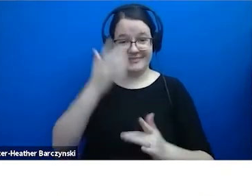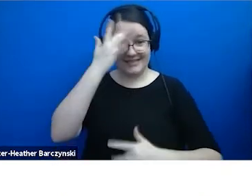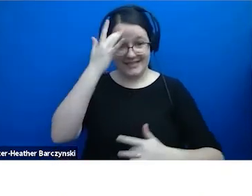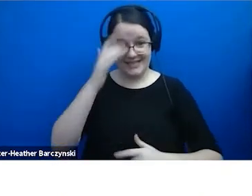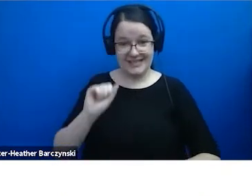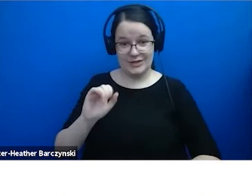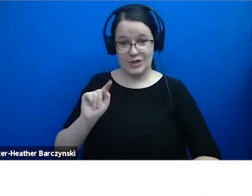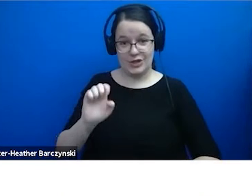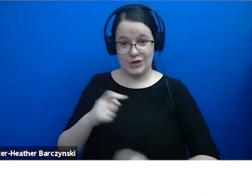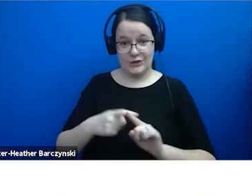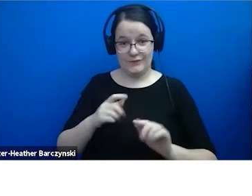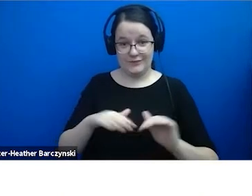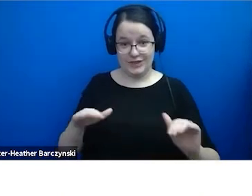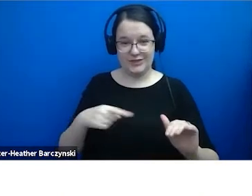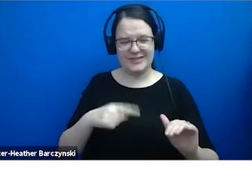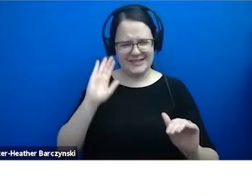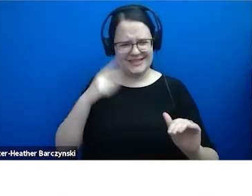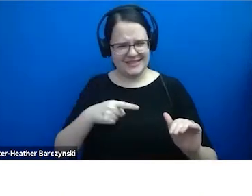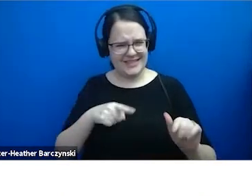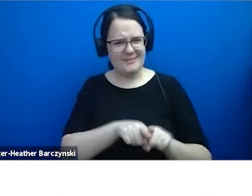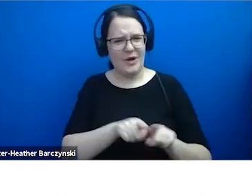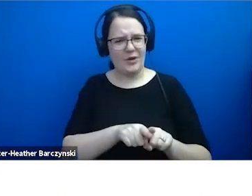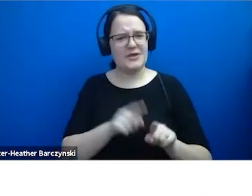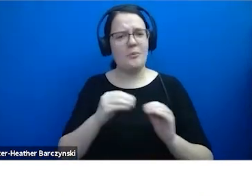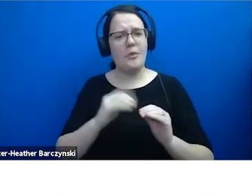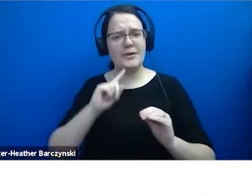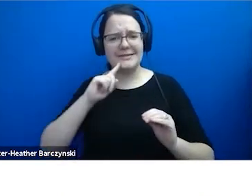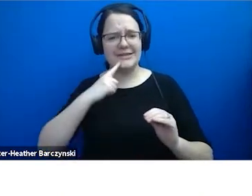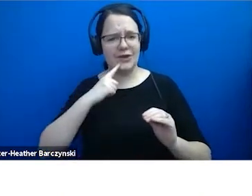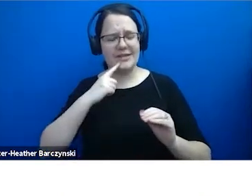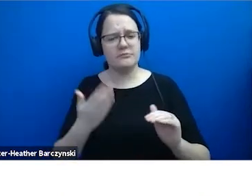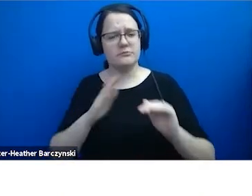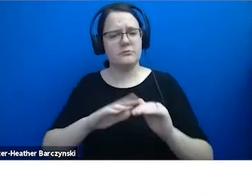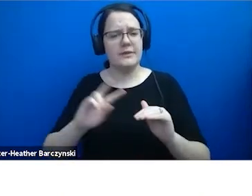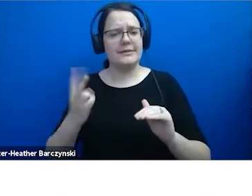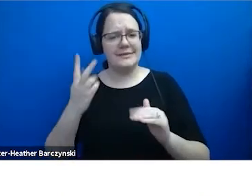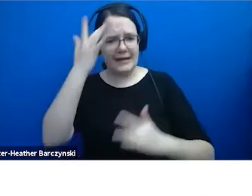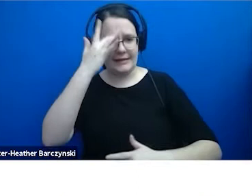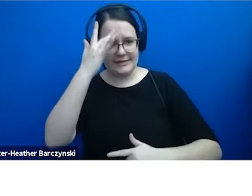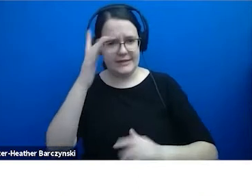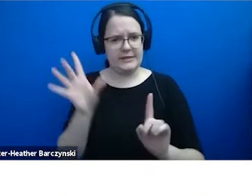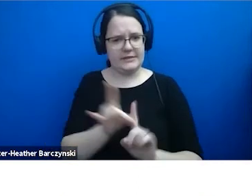more prone to suffer from a secondary disease associated with cohen this new disease is called